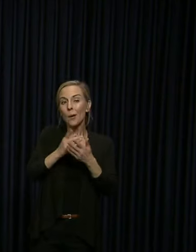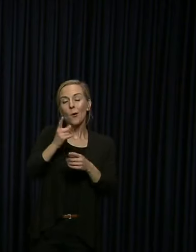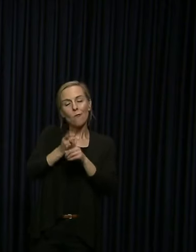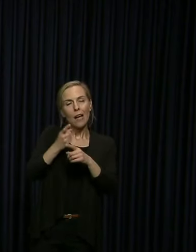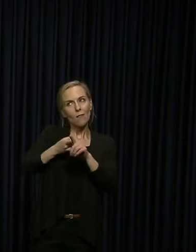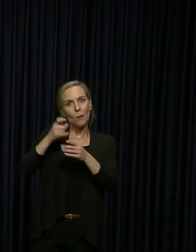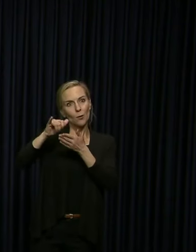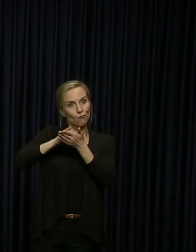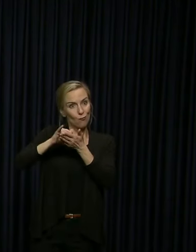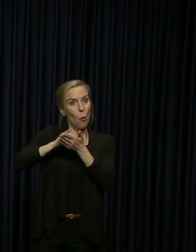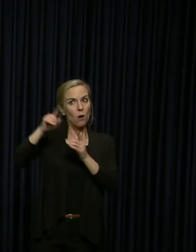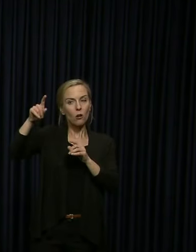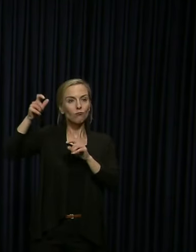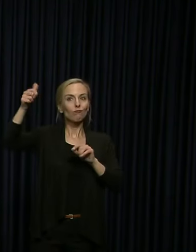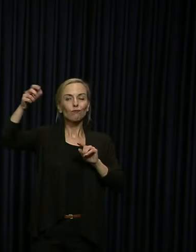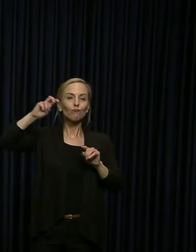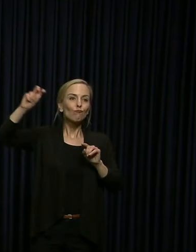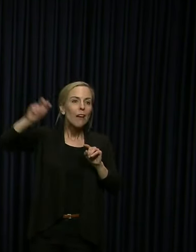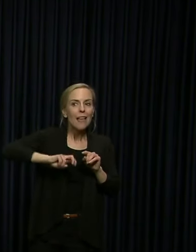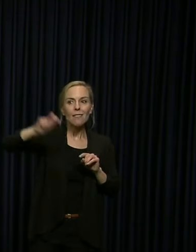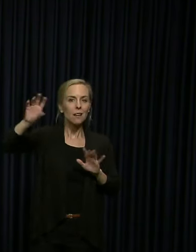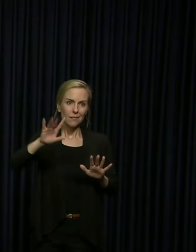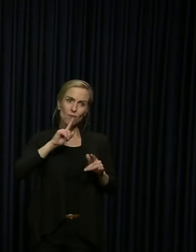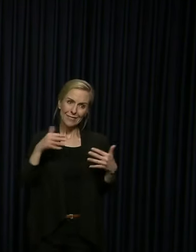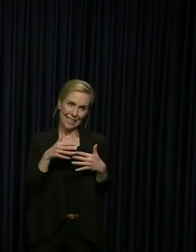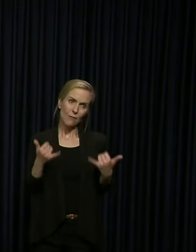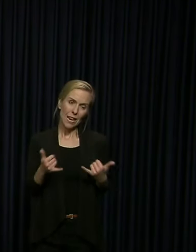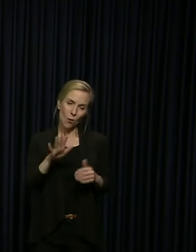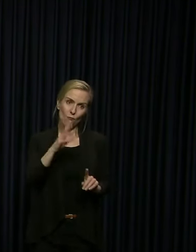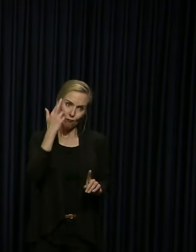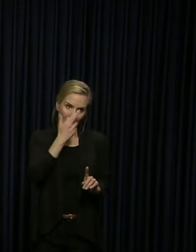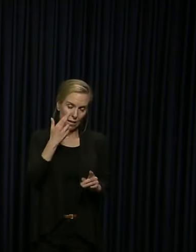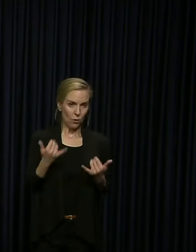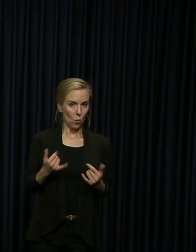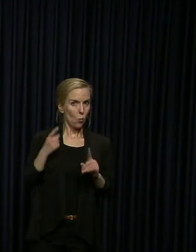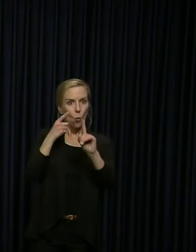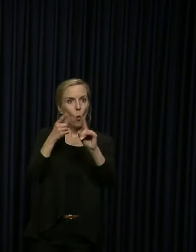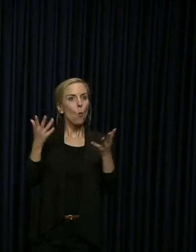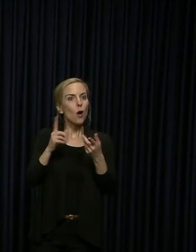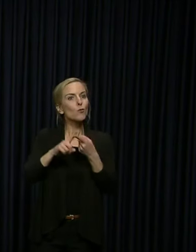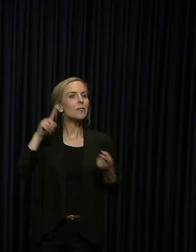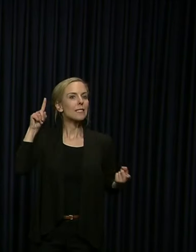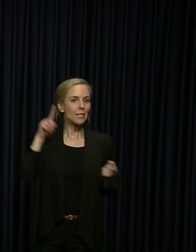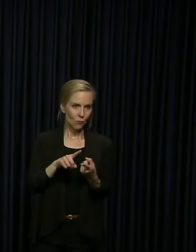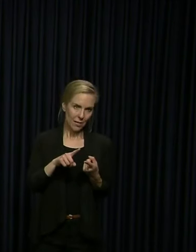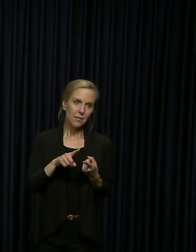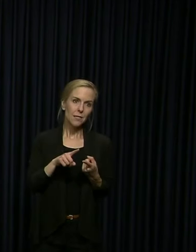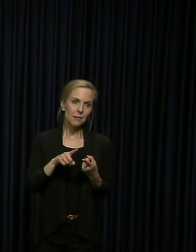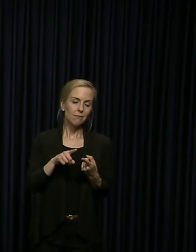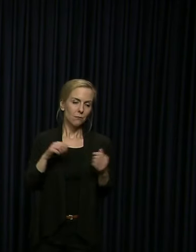OF TESTING IN ANY FACILITY THAT WE HAVE SEEN IN KENTUCKY, AND IT'S BECAUSE IT'S THAT SERIOUS.